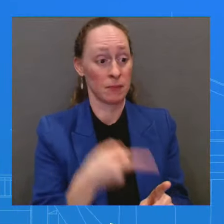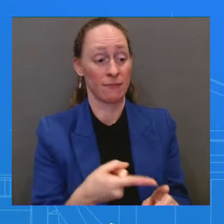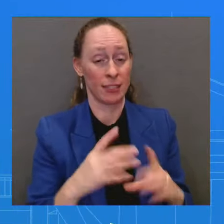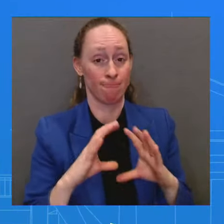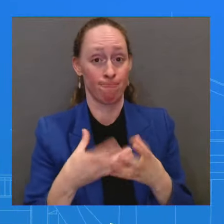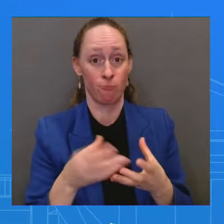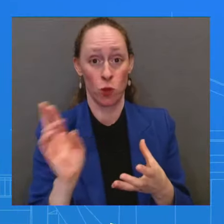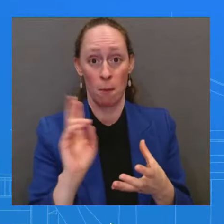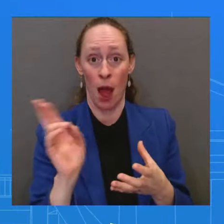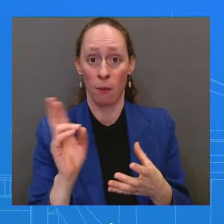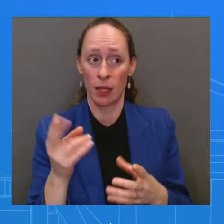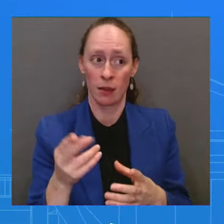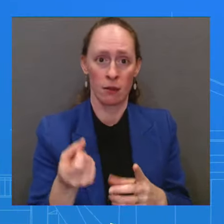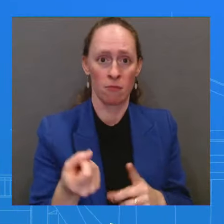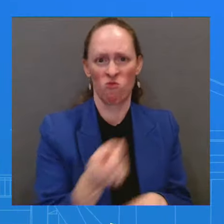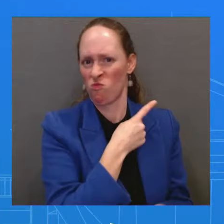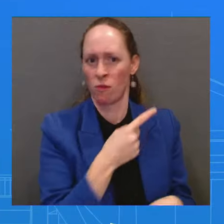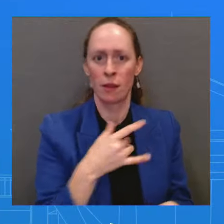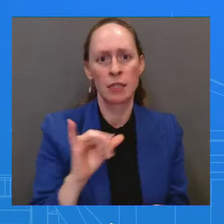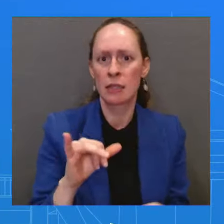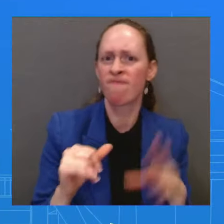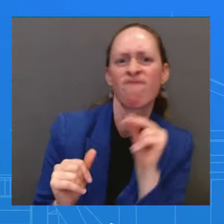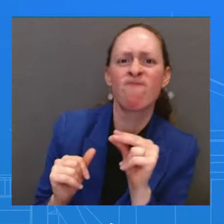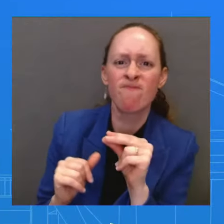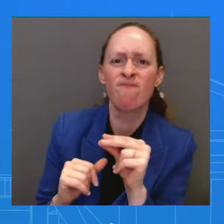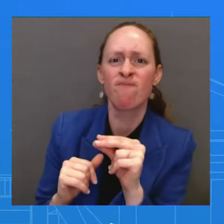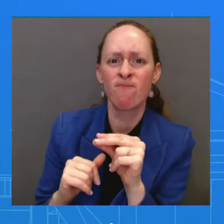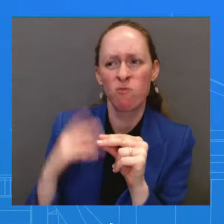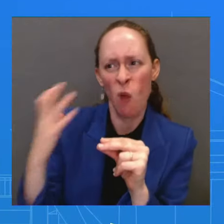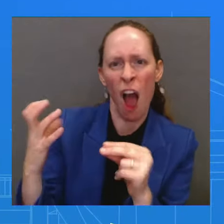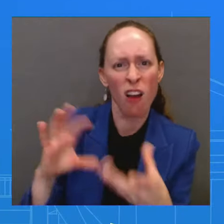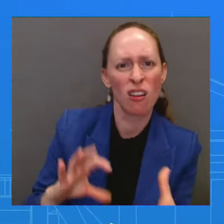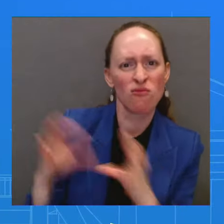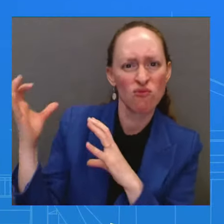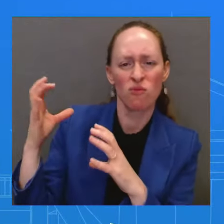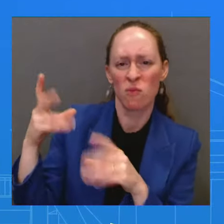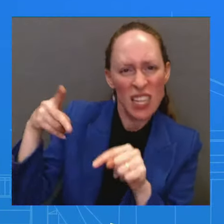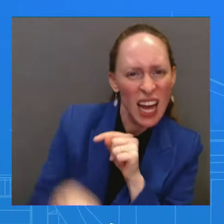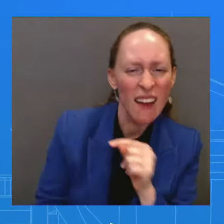and the President -- let's not forget: The President got 24-, 25,000 Border Patrol --